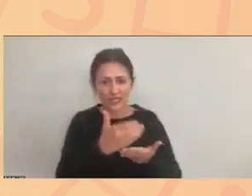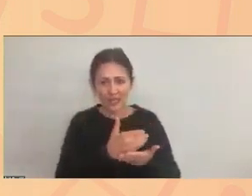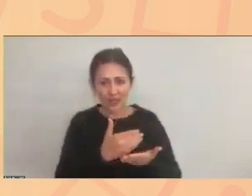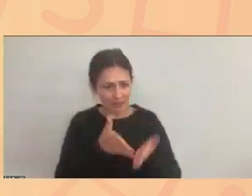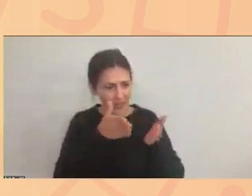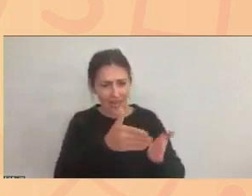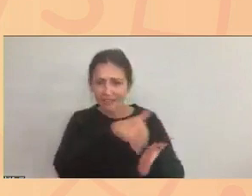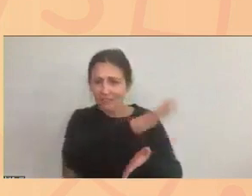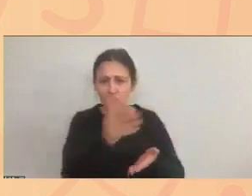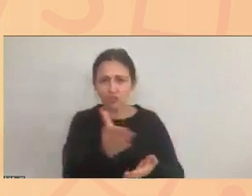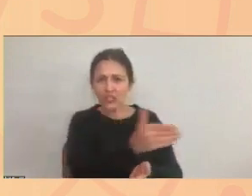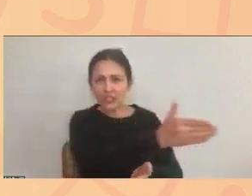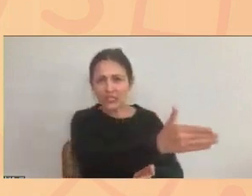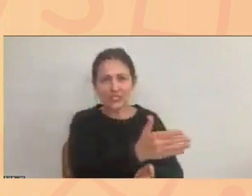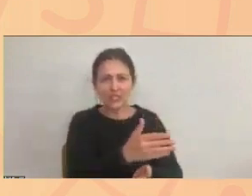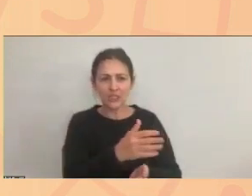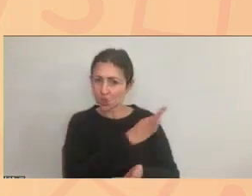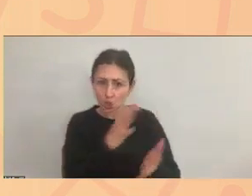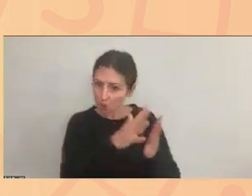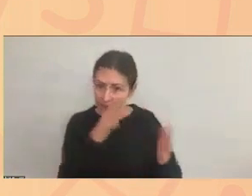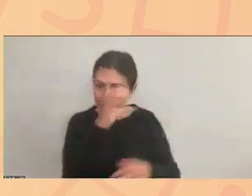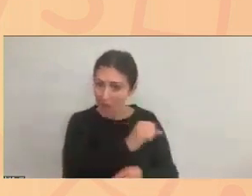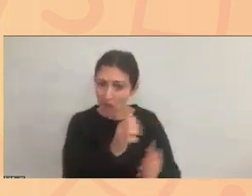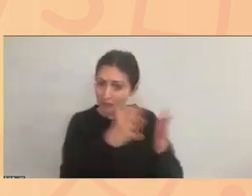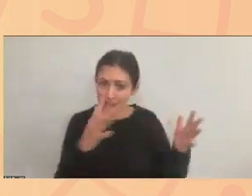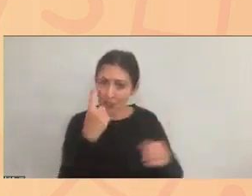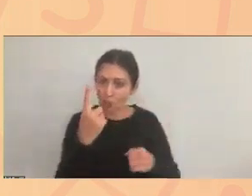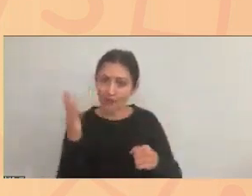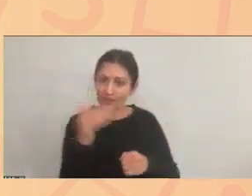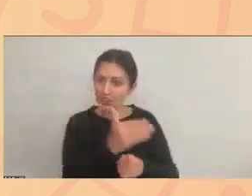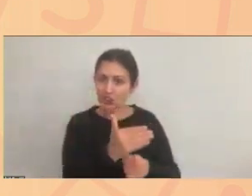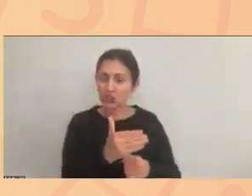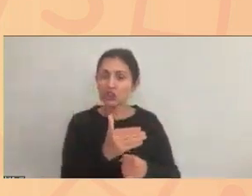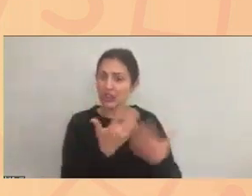You don't need the big sawfish because you can keep it because they (UNKNOWN).